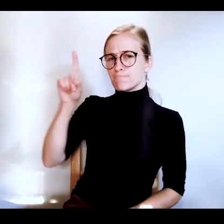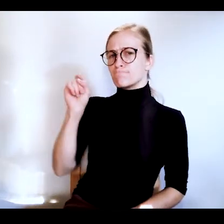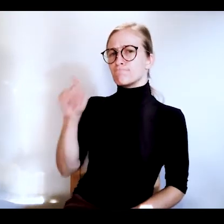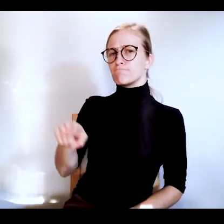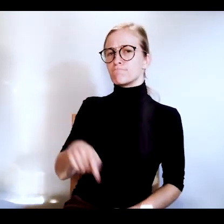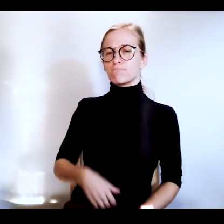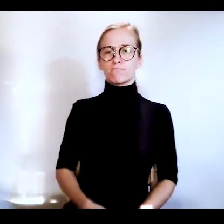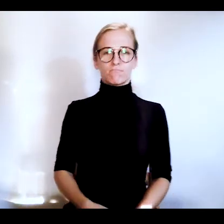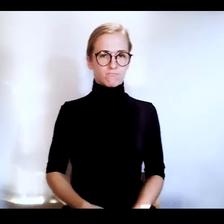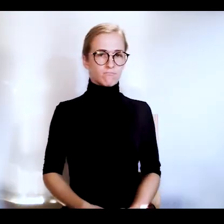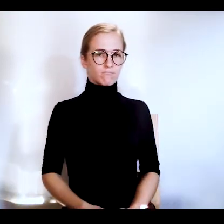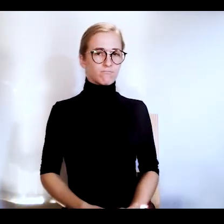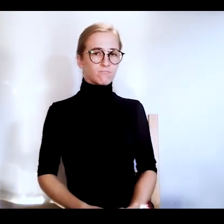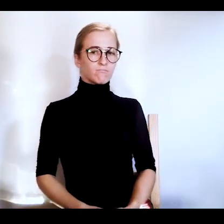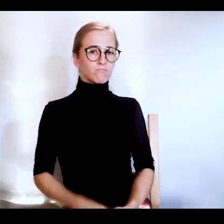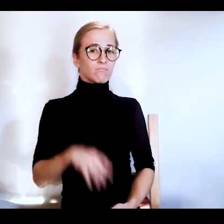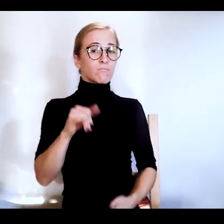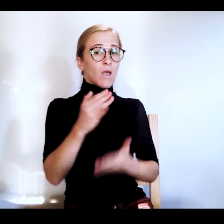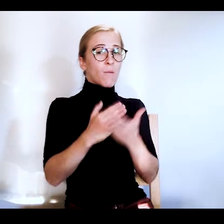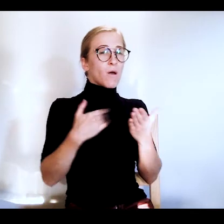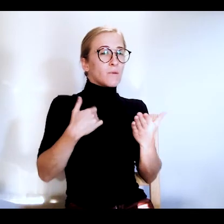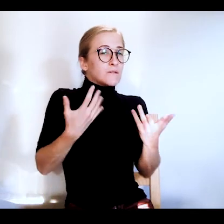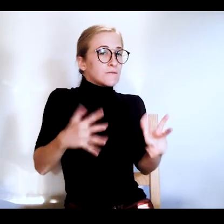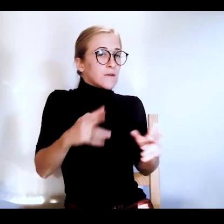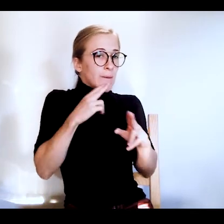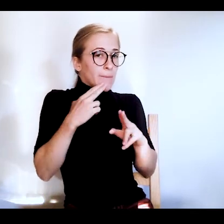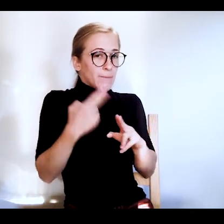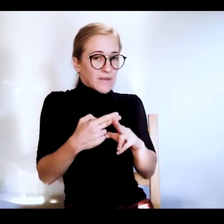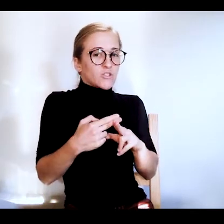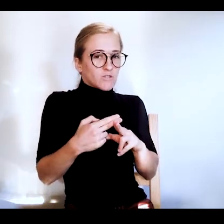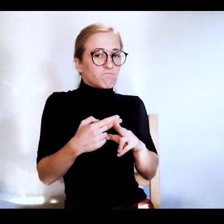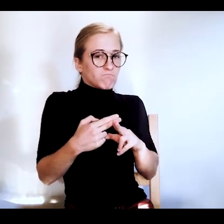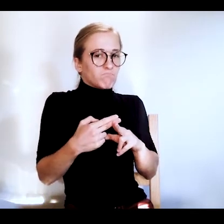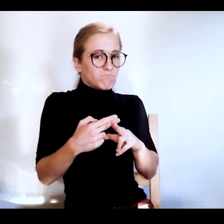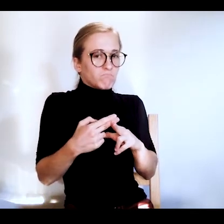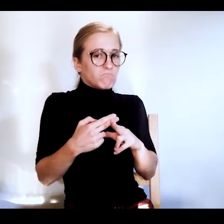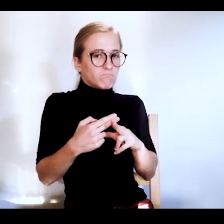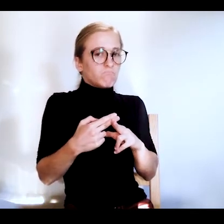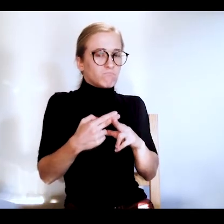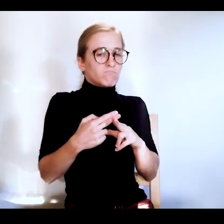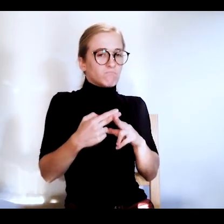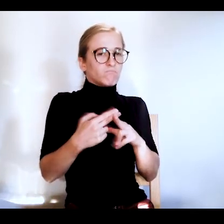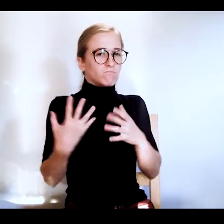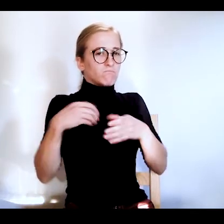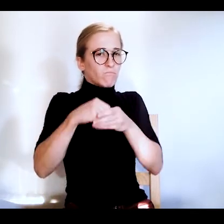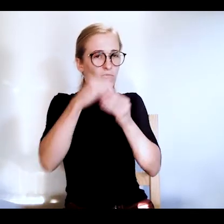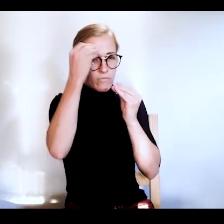That’s part of what I already mentioned and for which I gave information.